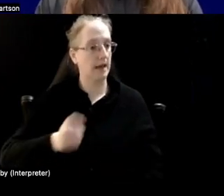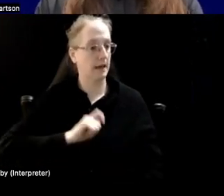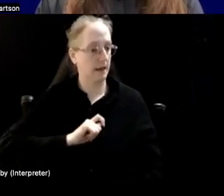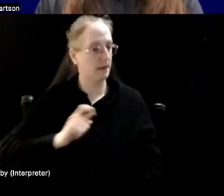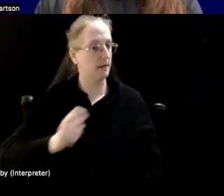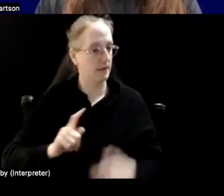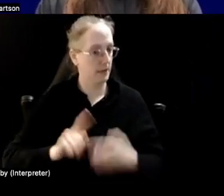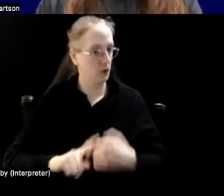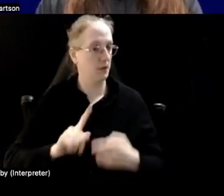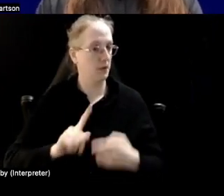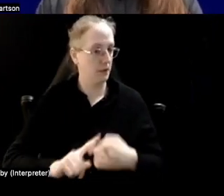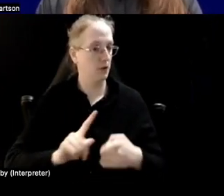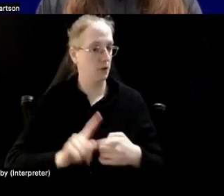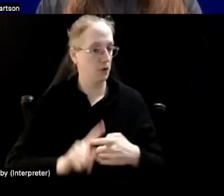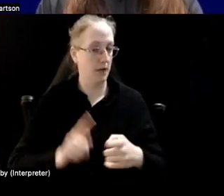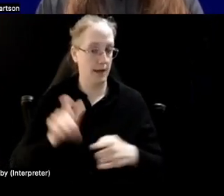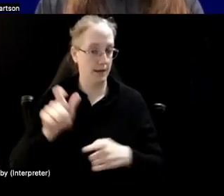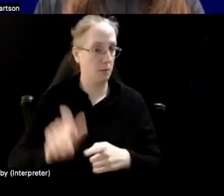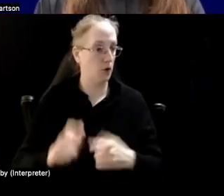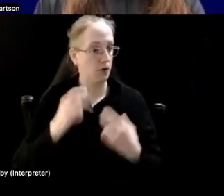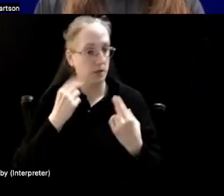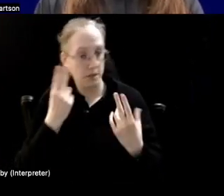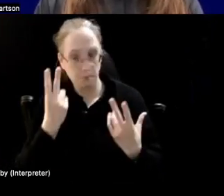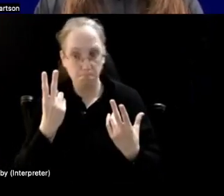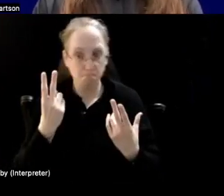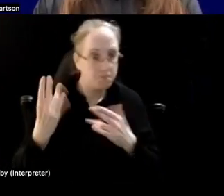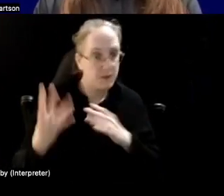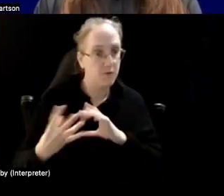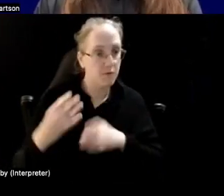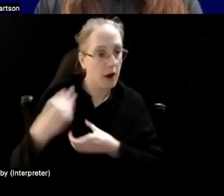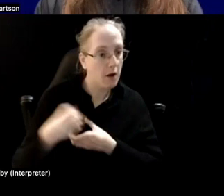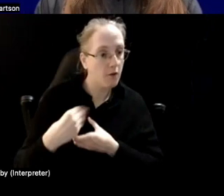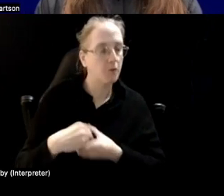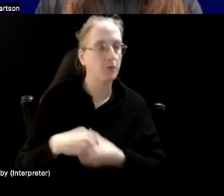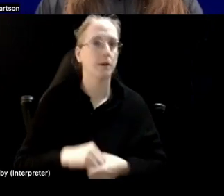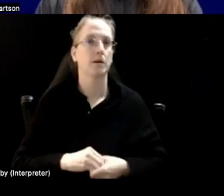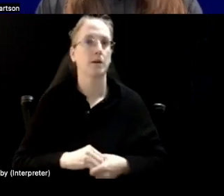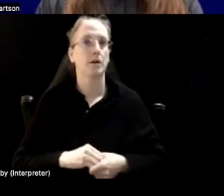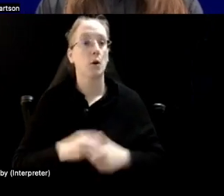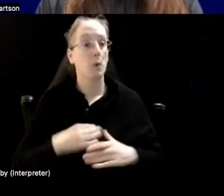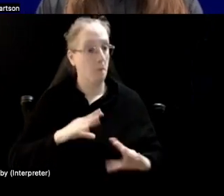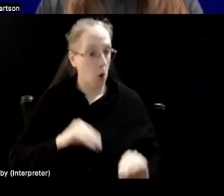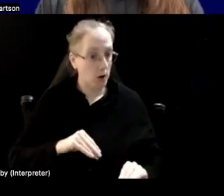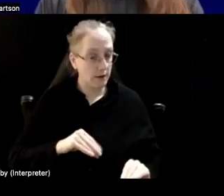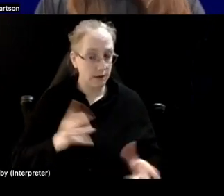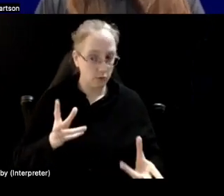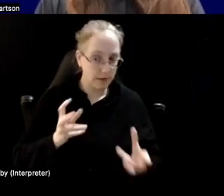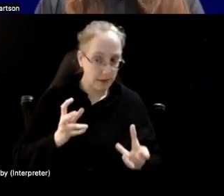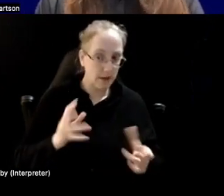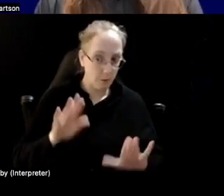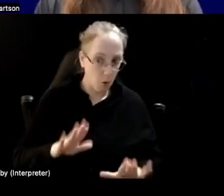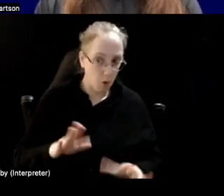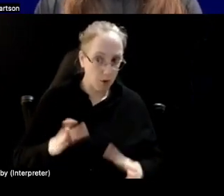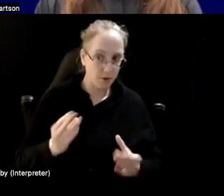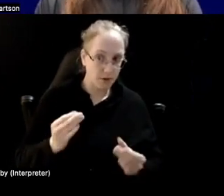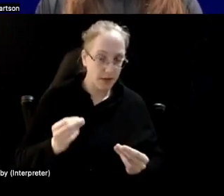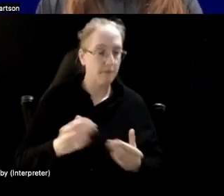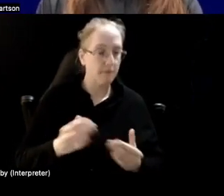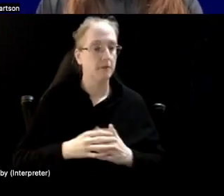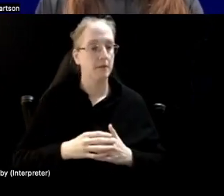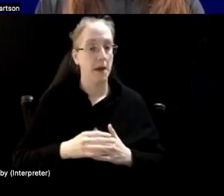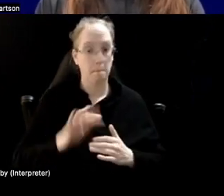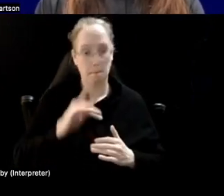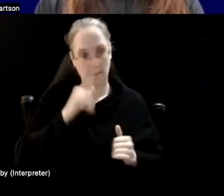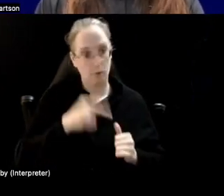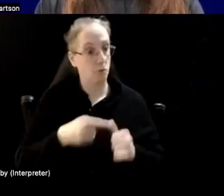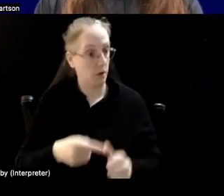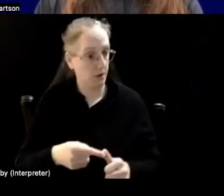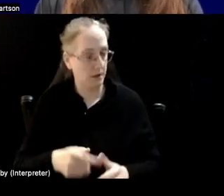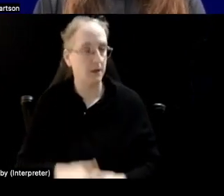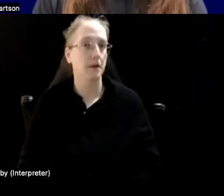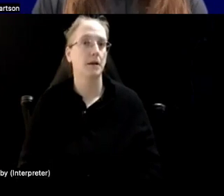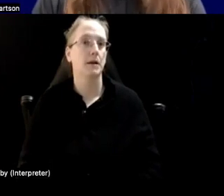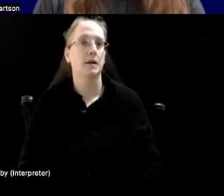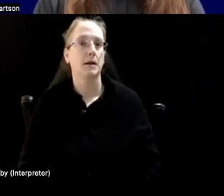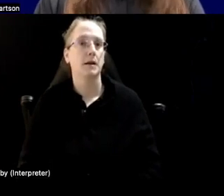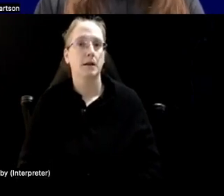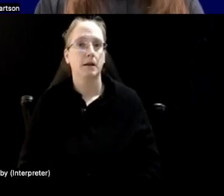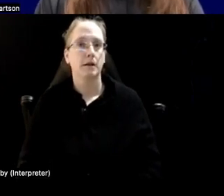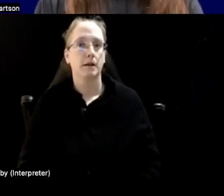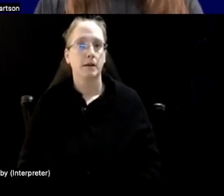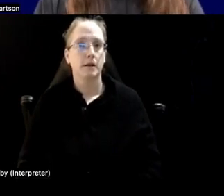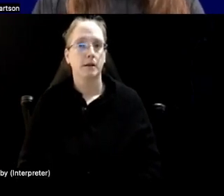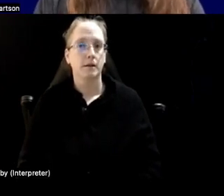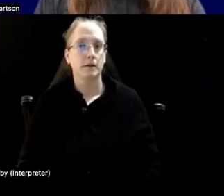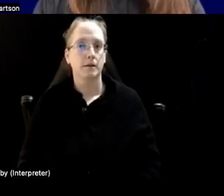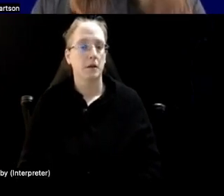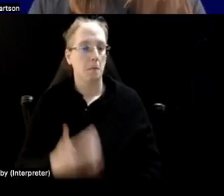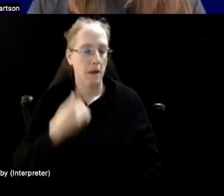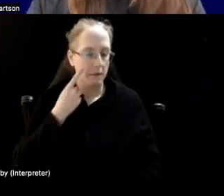as long as the person is engaged. We keep pausing and receiving and potentially responding and we may notice patterns or sequences